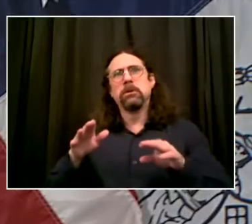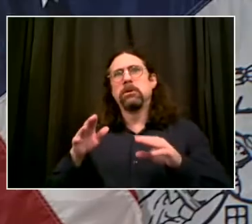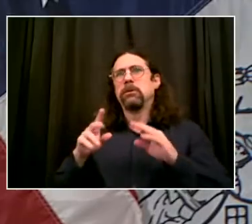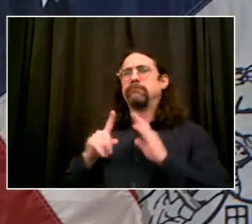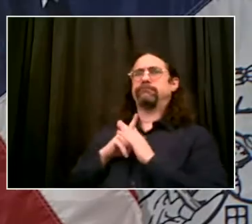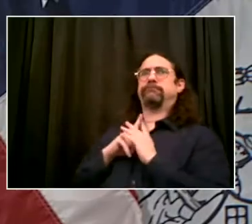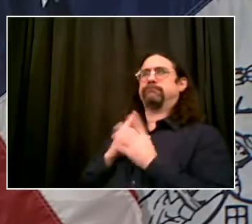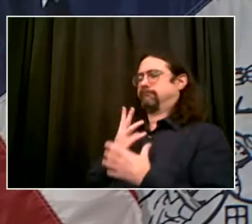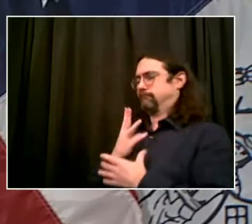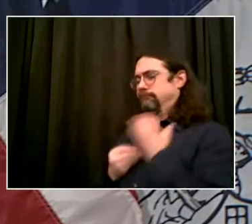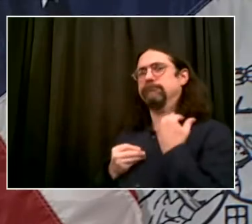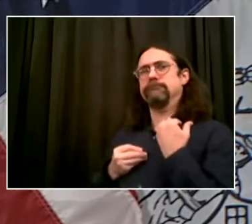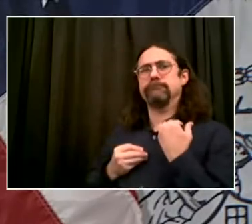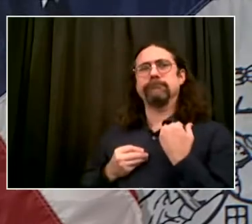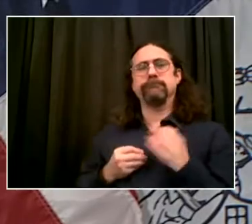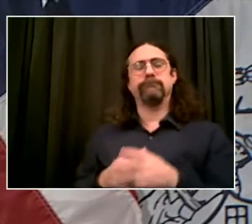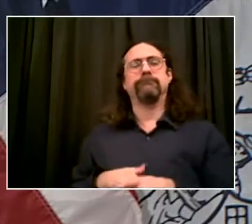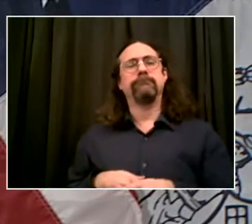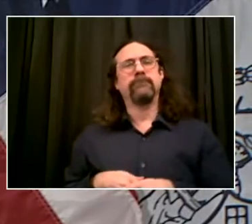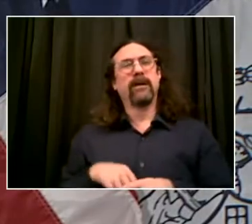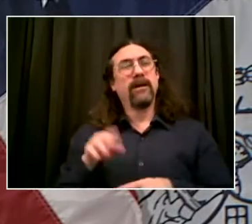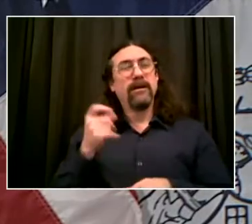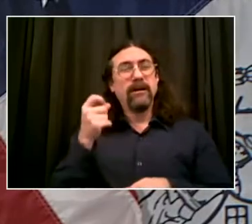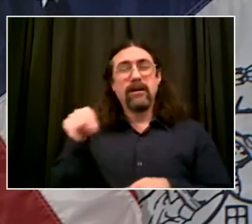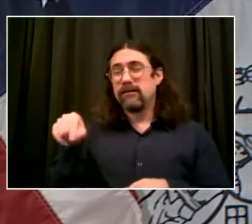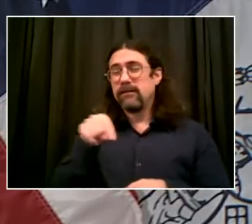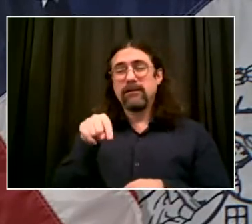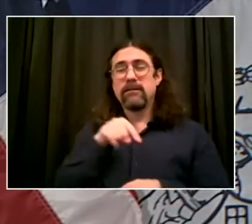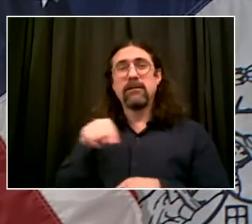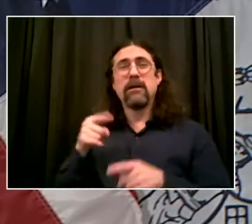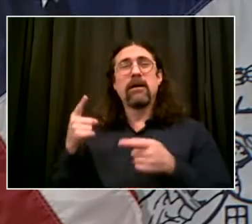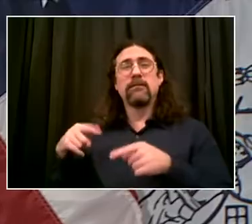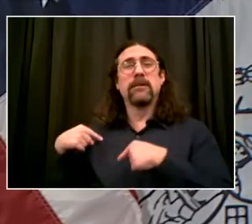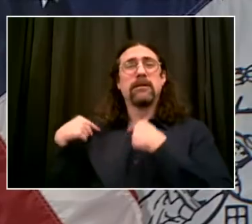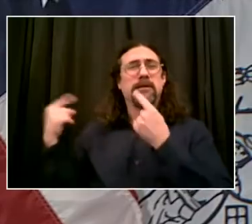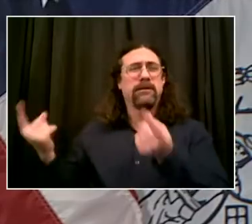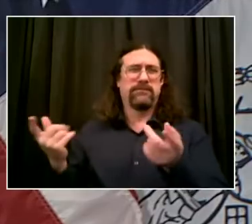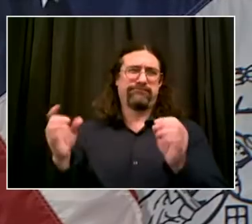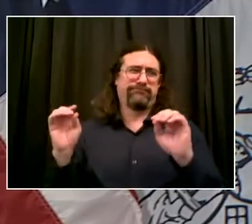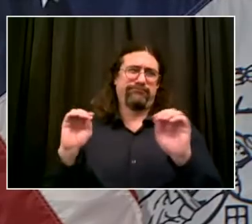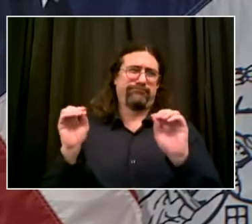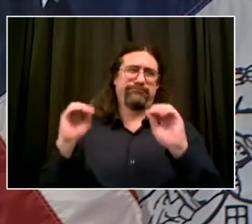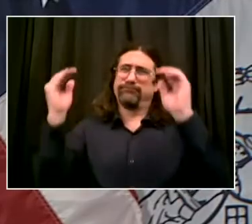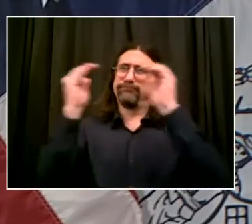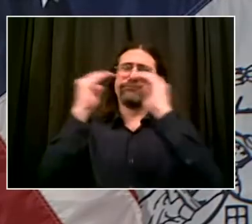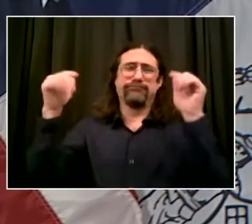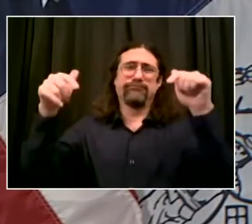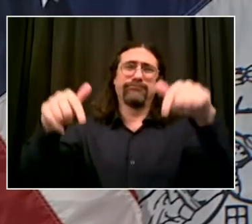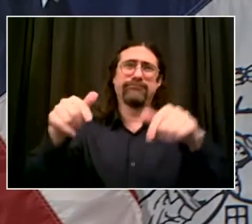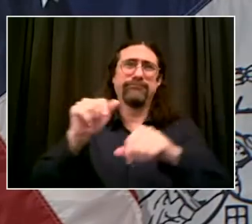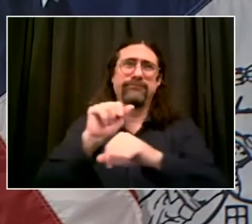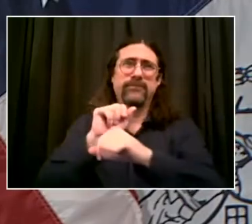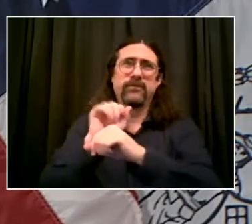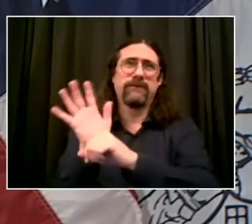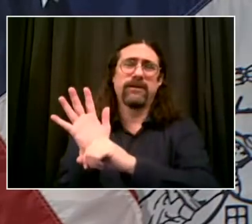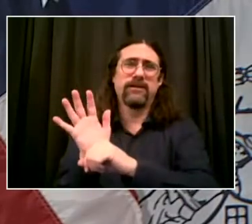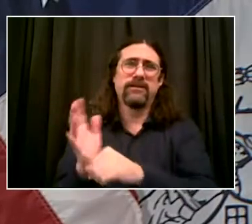THERE'S ANYTHING THAT COMPARES TO THE REALITY OF A PANDEMIC. BECAUSE IT HAS PLAYED OUT NOW